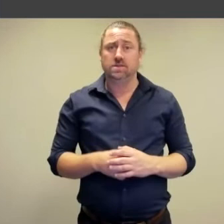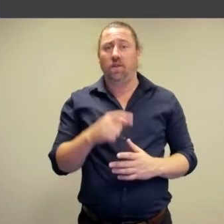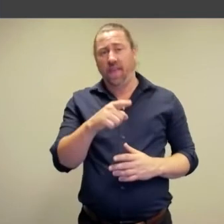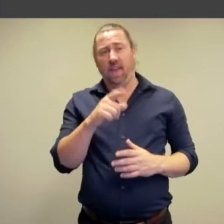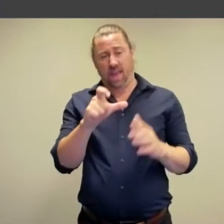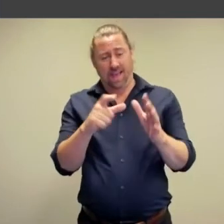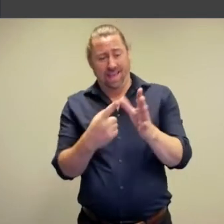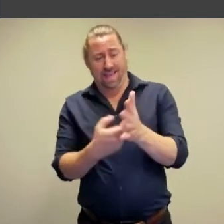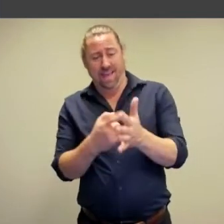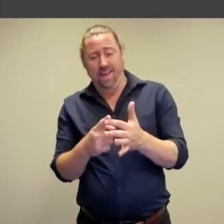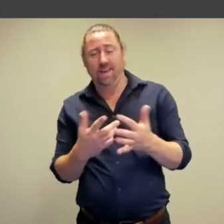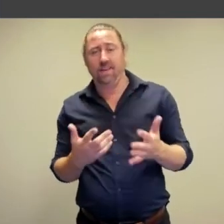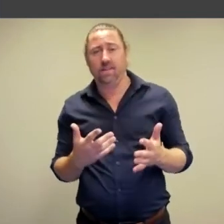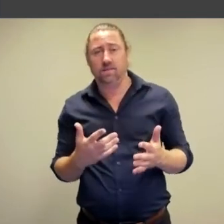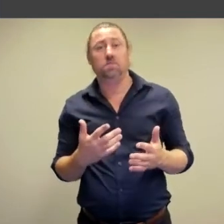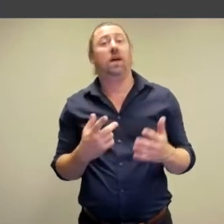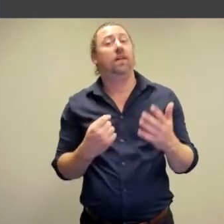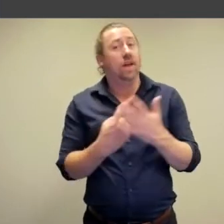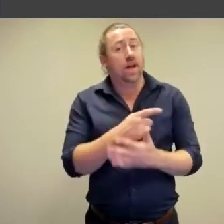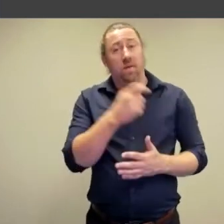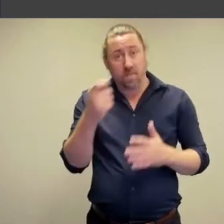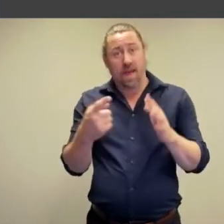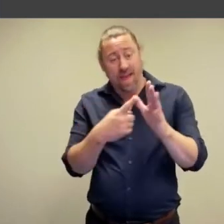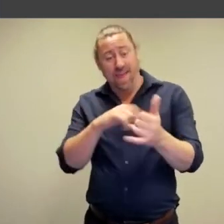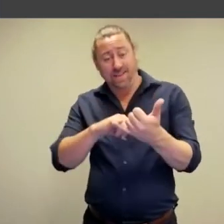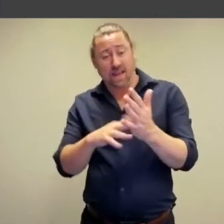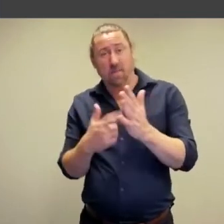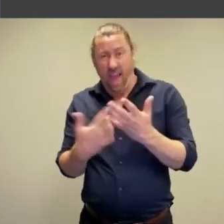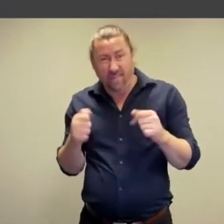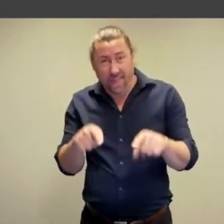that also occurs